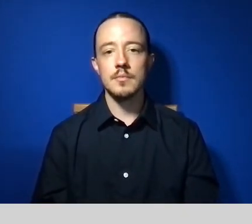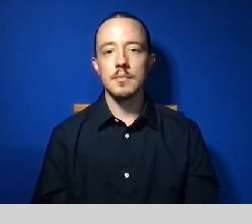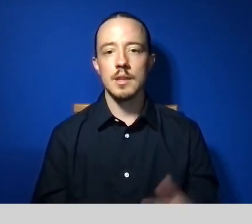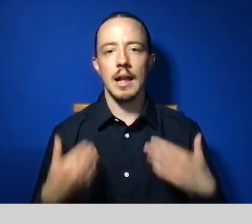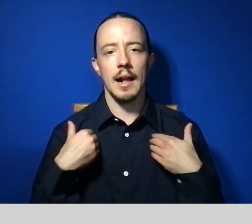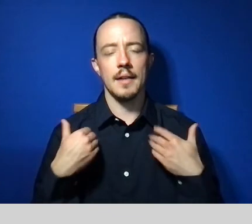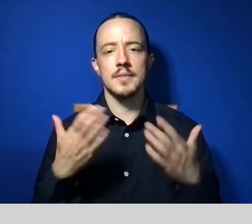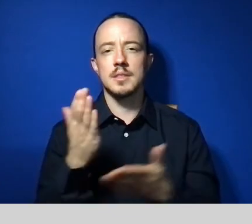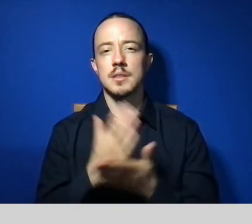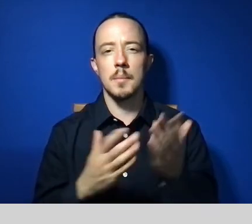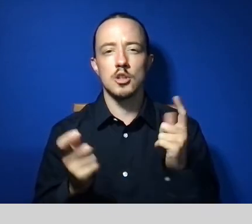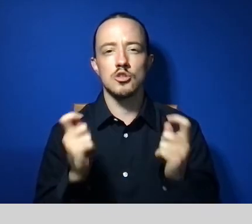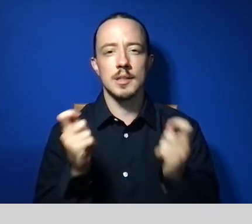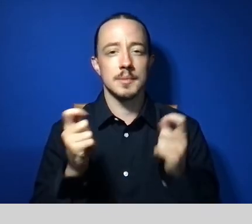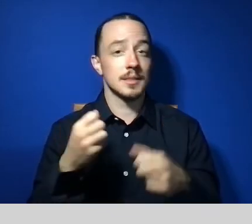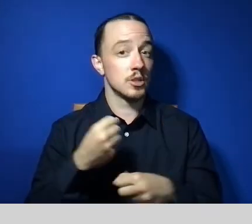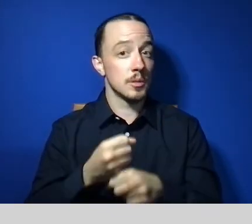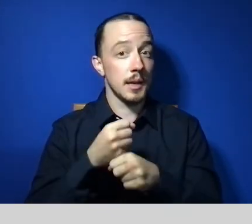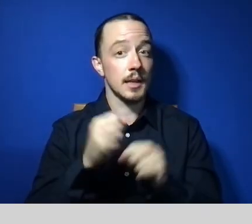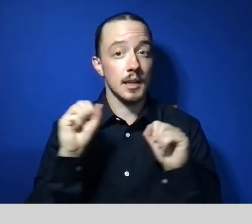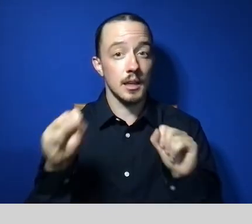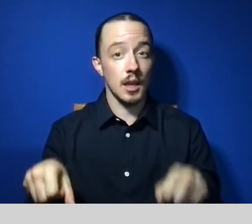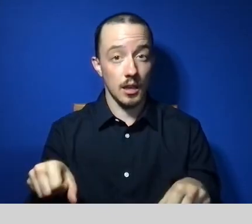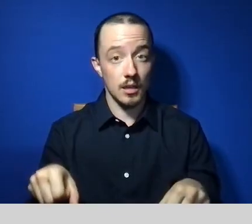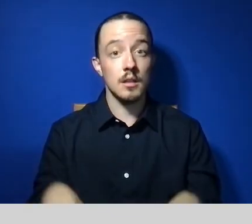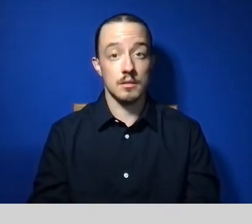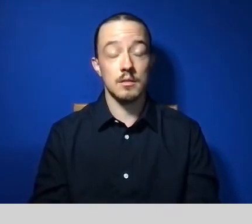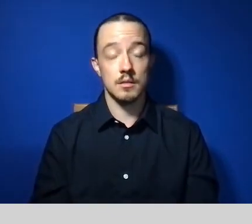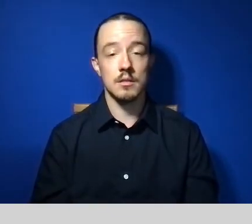there are some adjustments that we can make for instance,